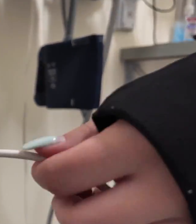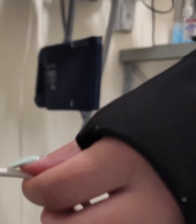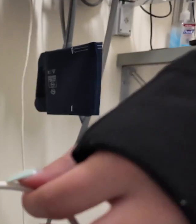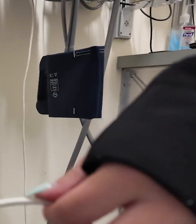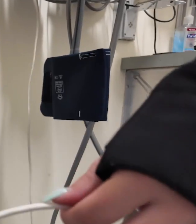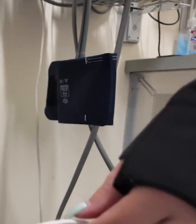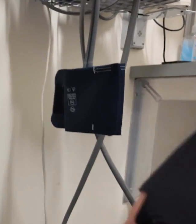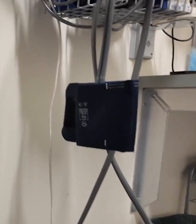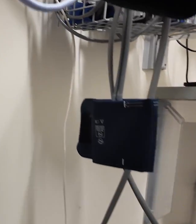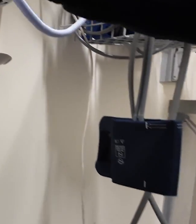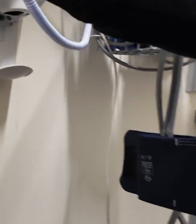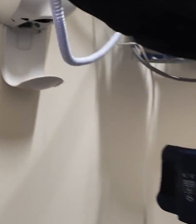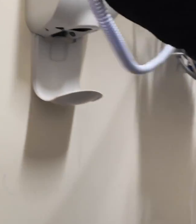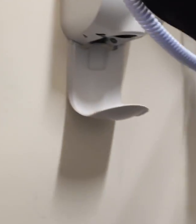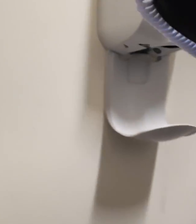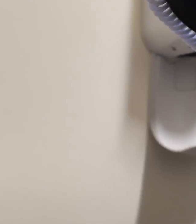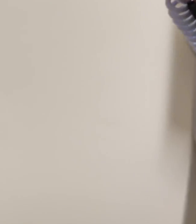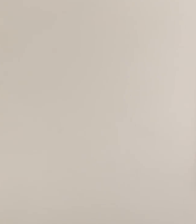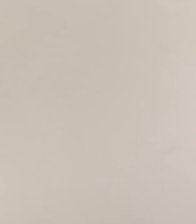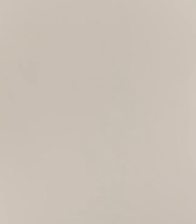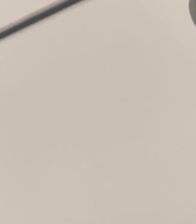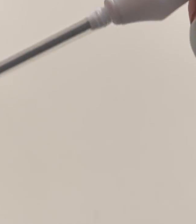like heart rate and temperature.